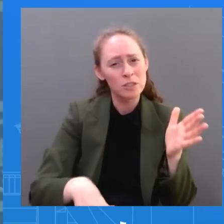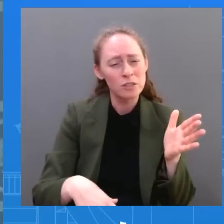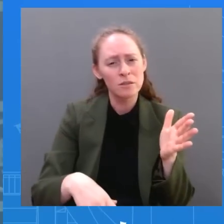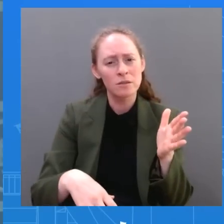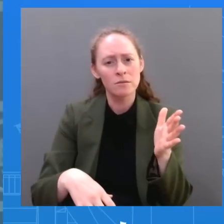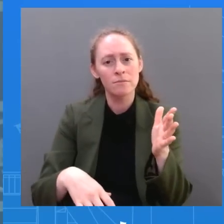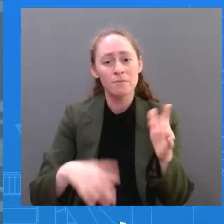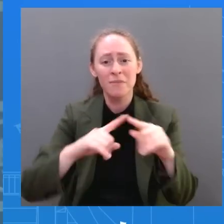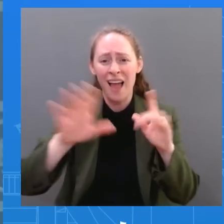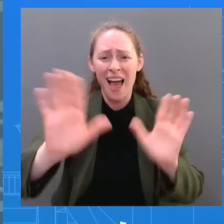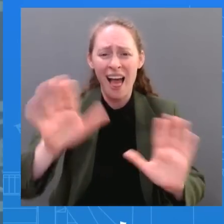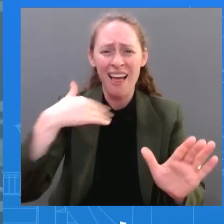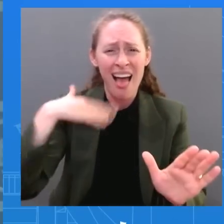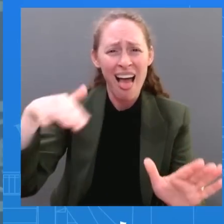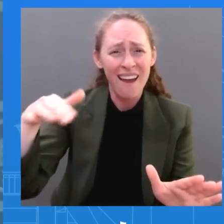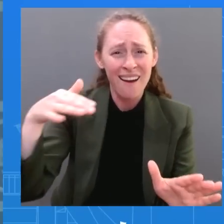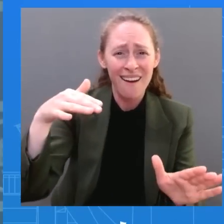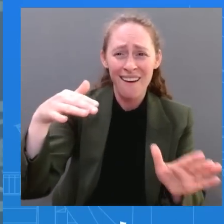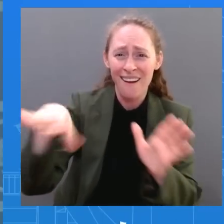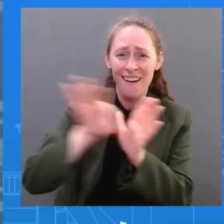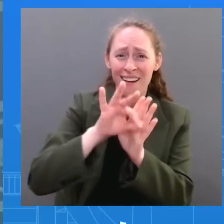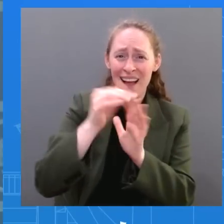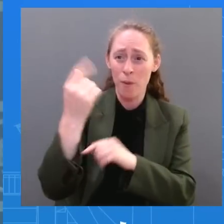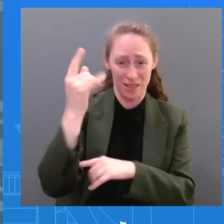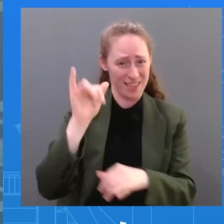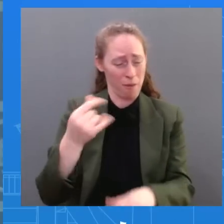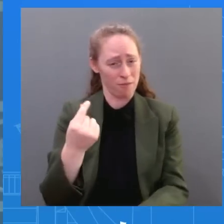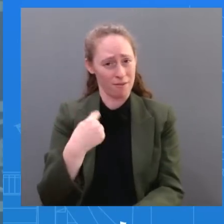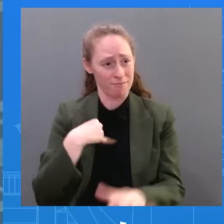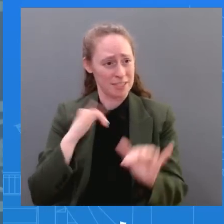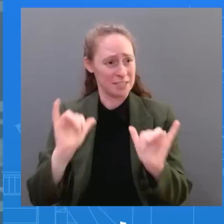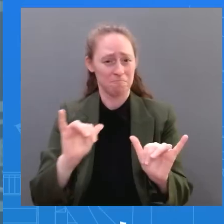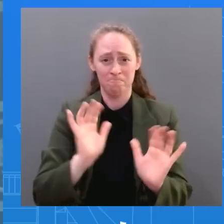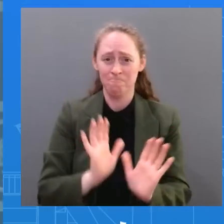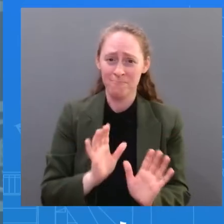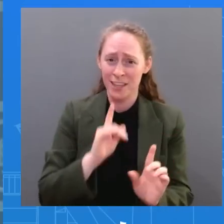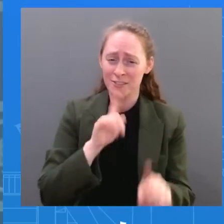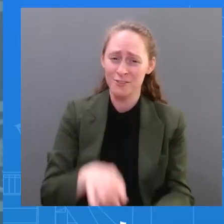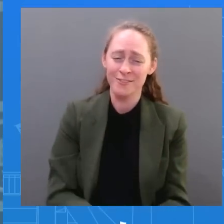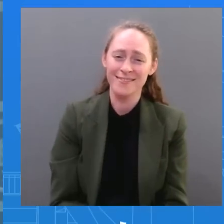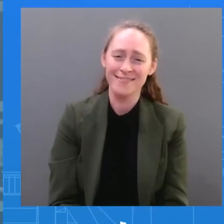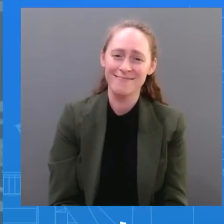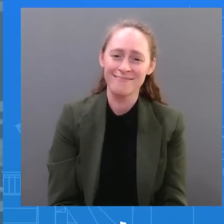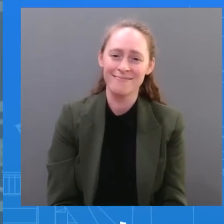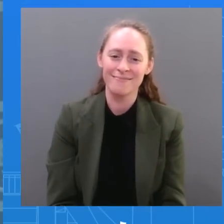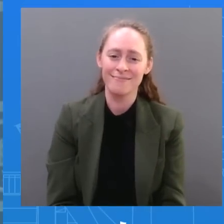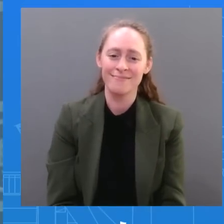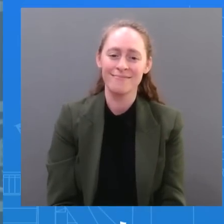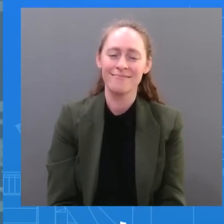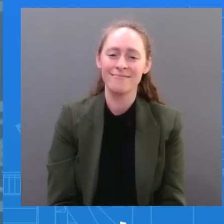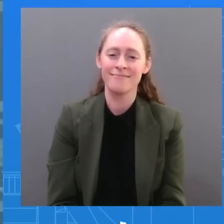Let me -- okay, I guess I got everybody. Go ahead. >> The Press: Thank you, Karine. The Press: Following -- Ms. Jean-Pierre: Yeah, go ahead.